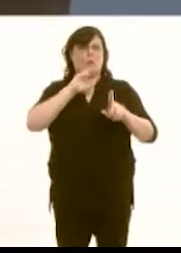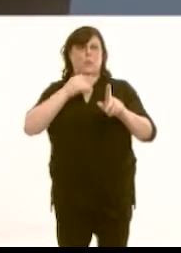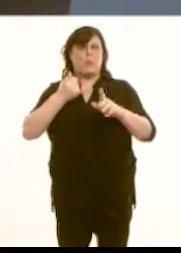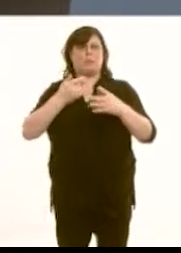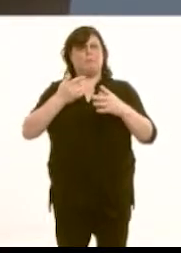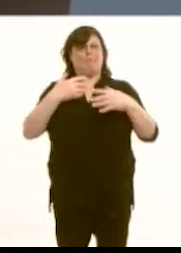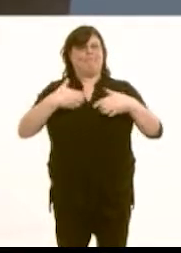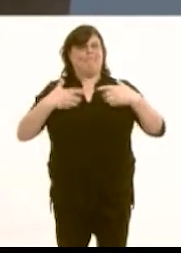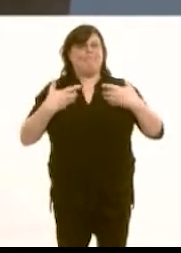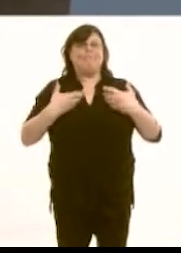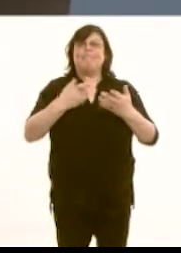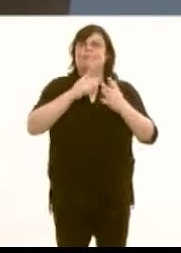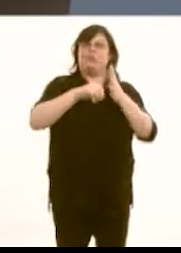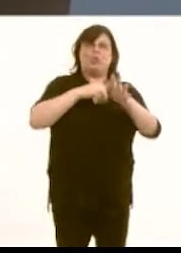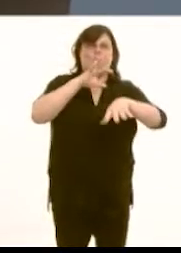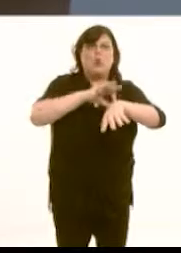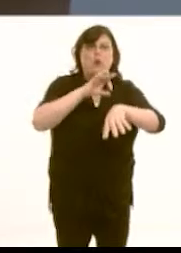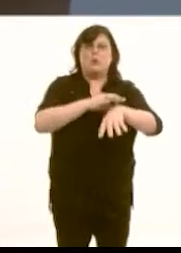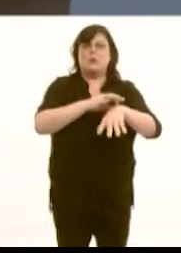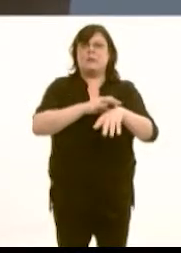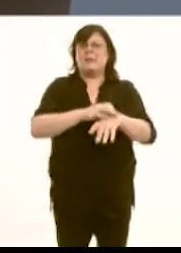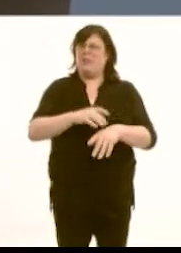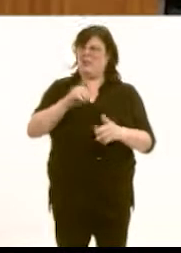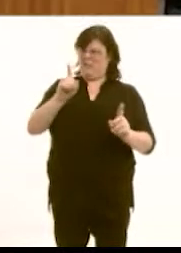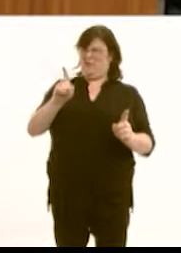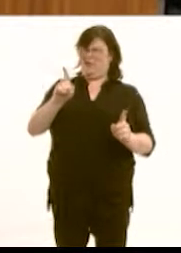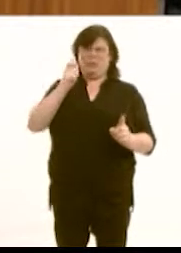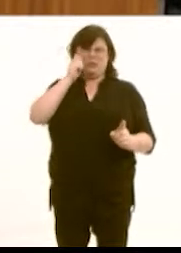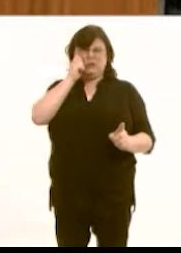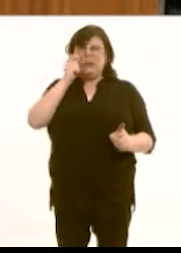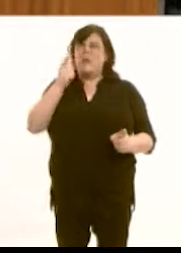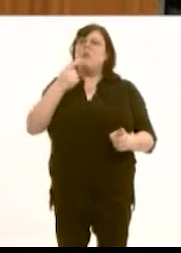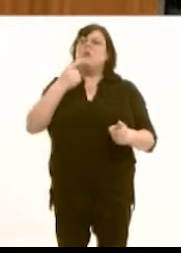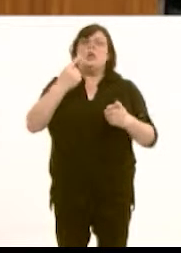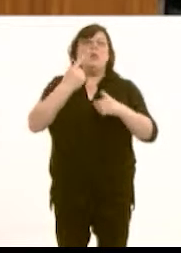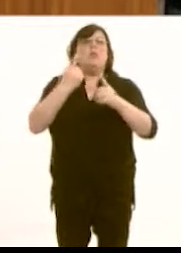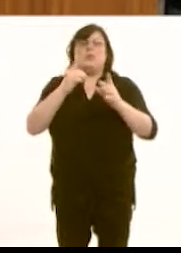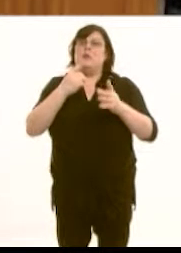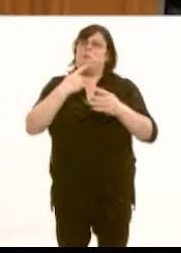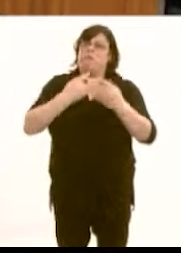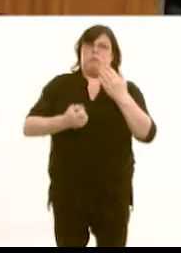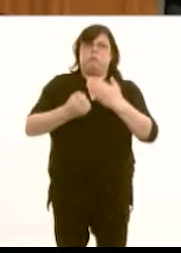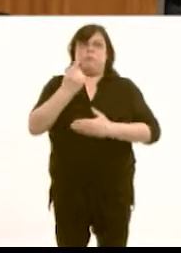He doesnít know the meaning of the word. He raises the issue of the ombudsmanís report. Yes, of course we take that seriously.